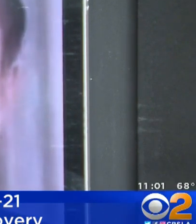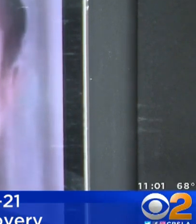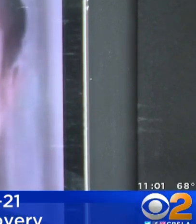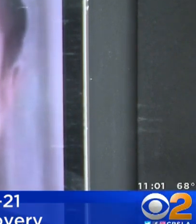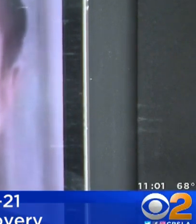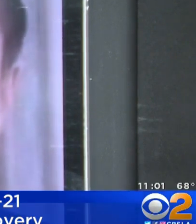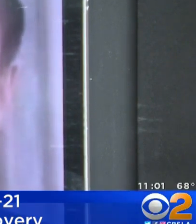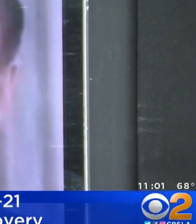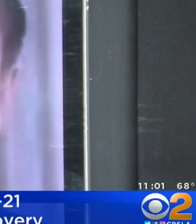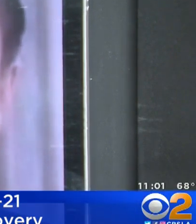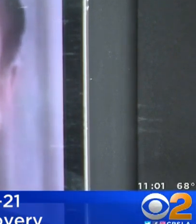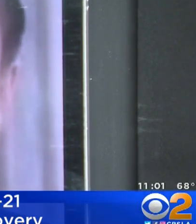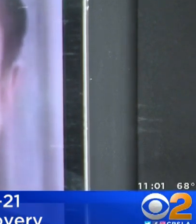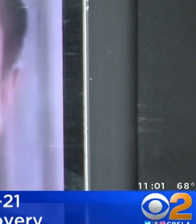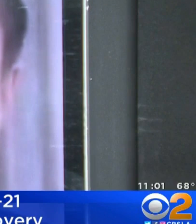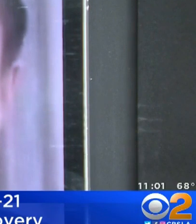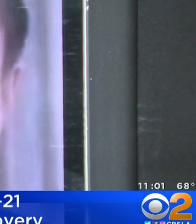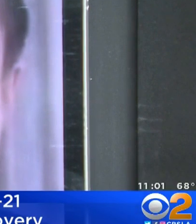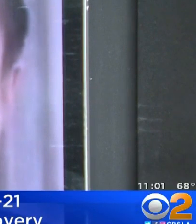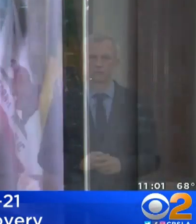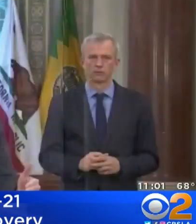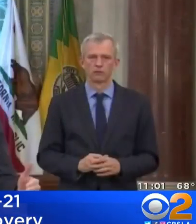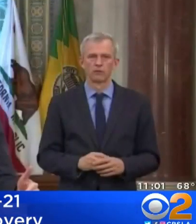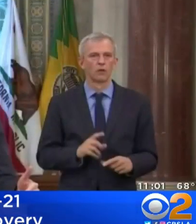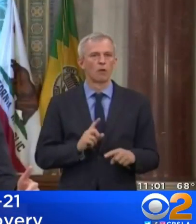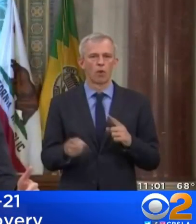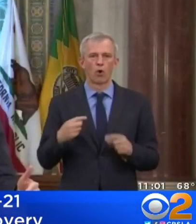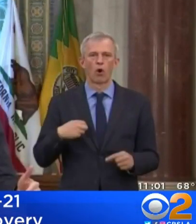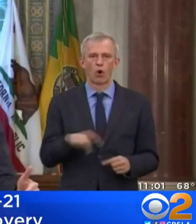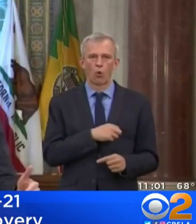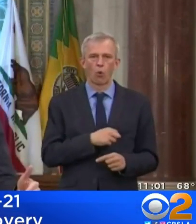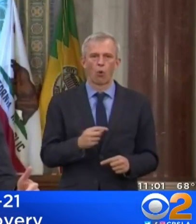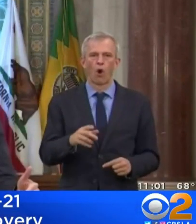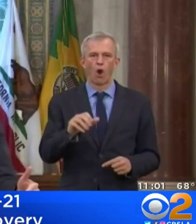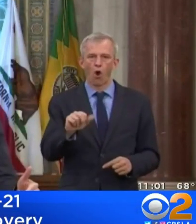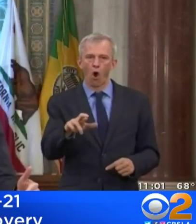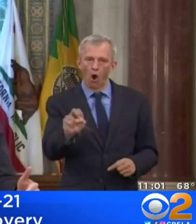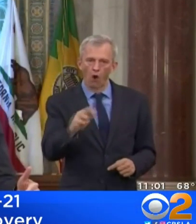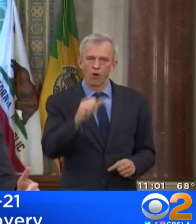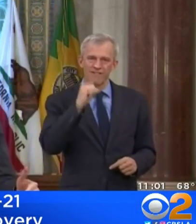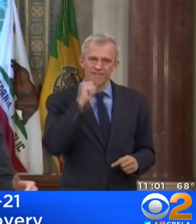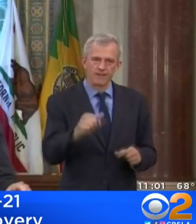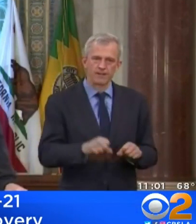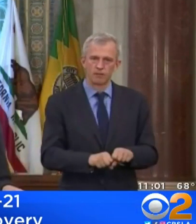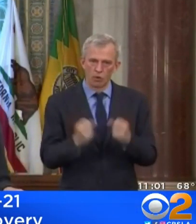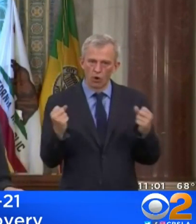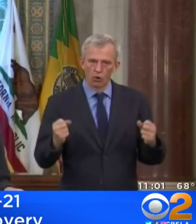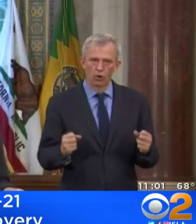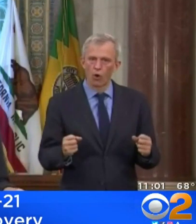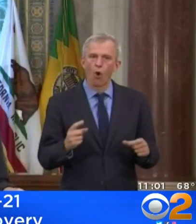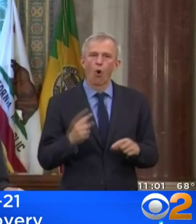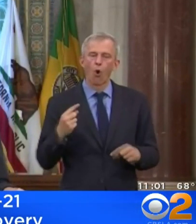THE FEDERAL GOVERNMENT. IT'S A NET CONTRIBUTOR. WE SEND MORE MONEY TO